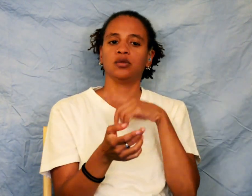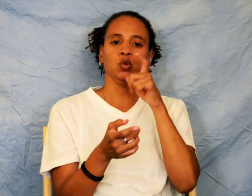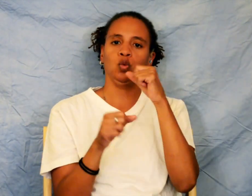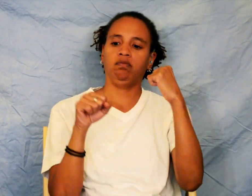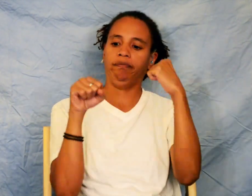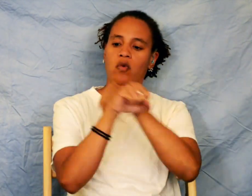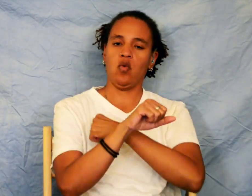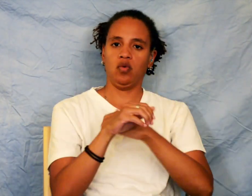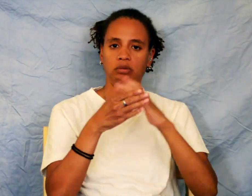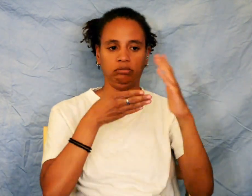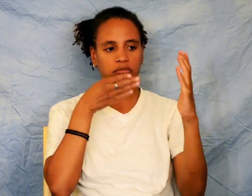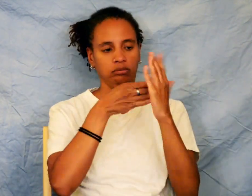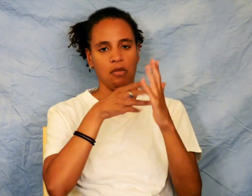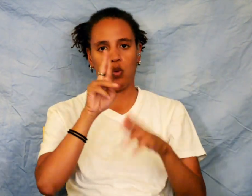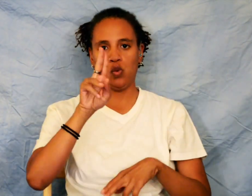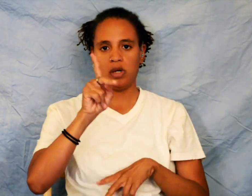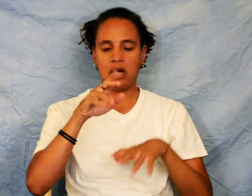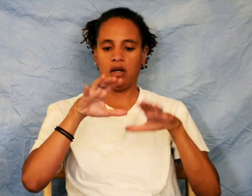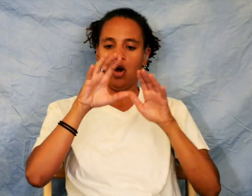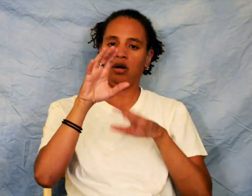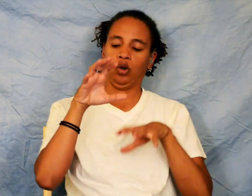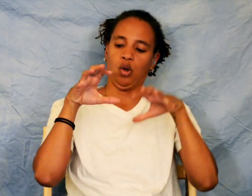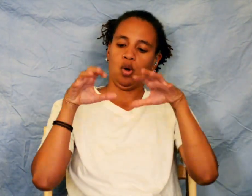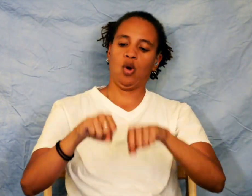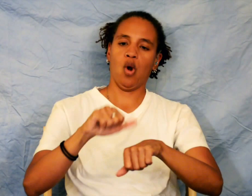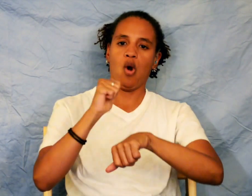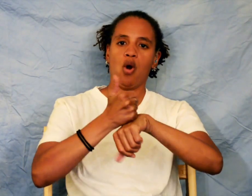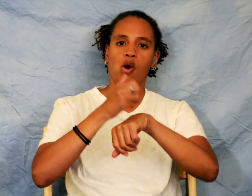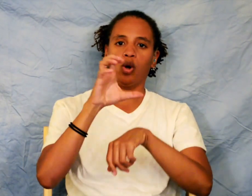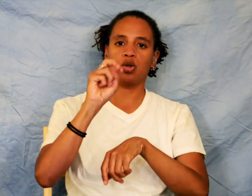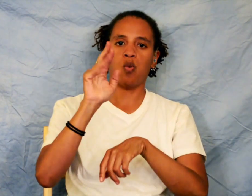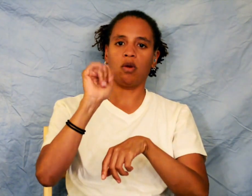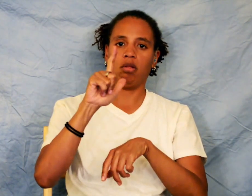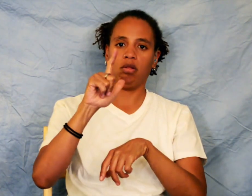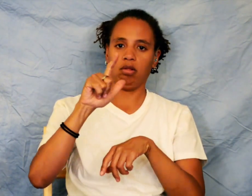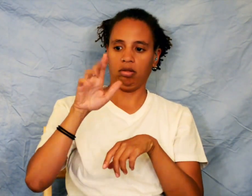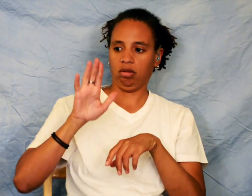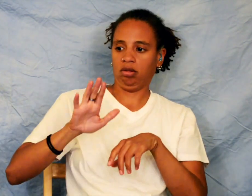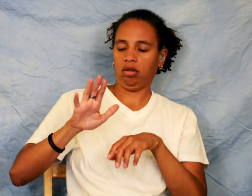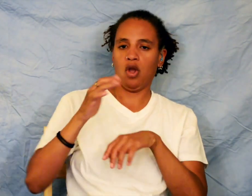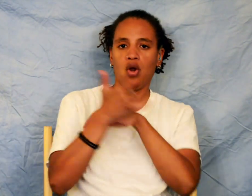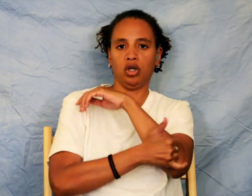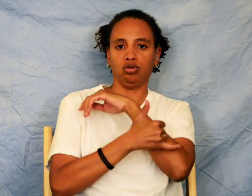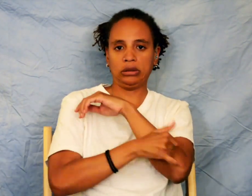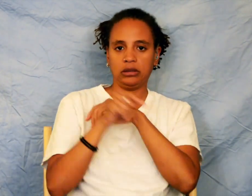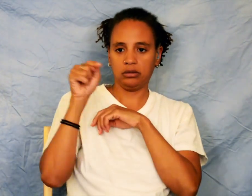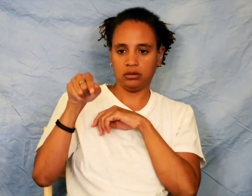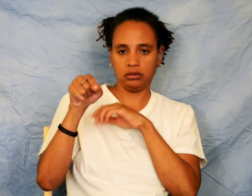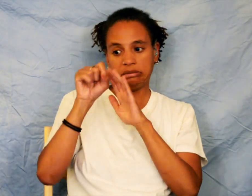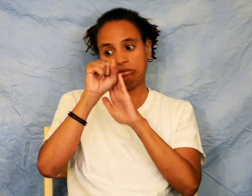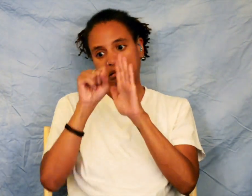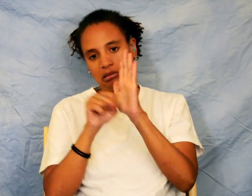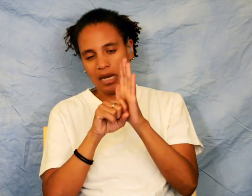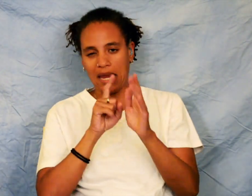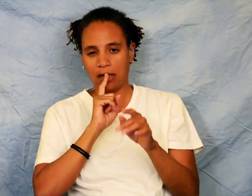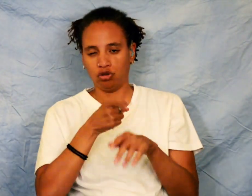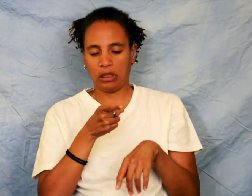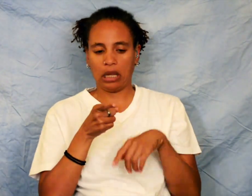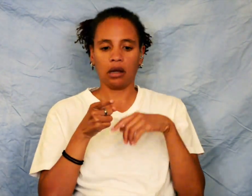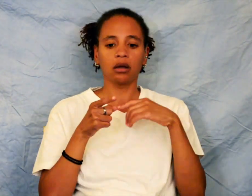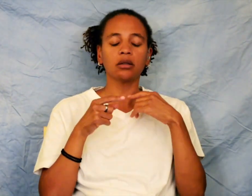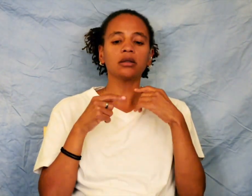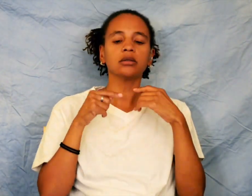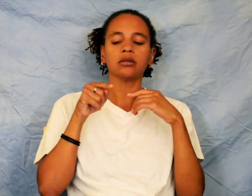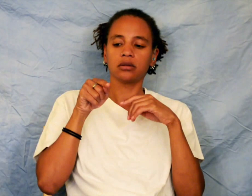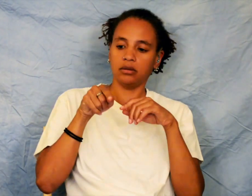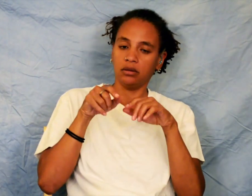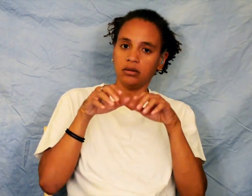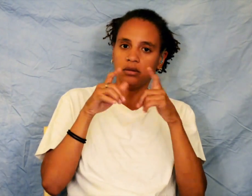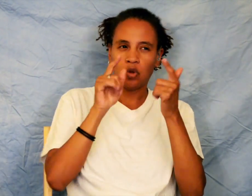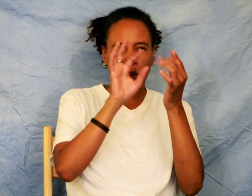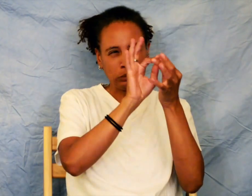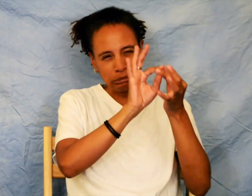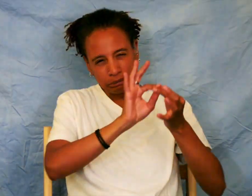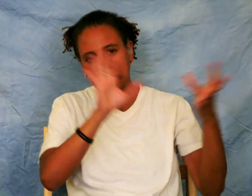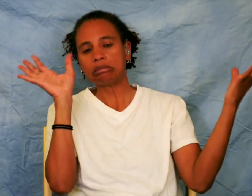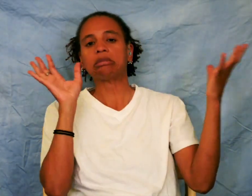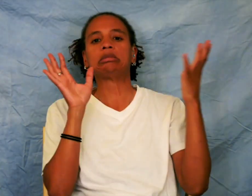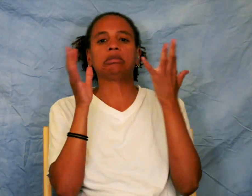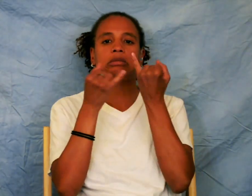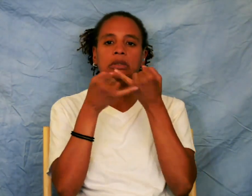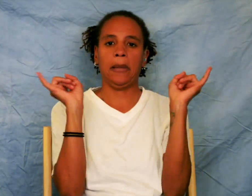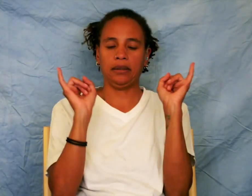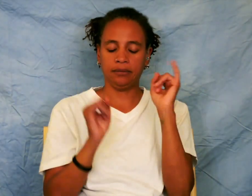and the leader in the fight against the British colonial powers to achieve decolonization